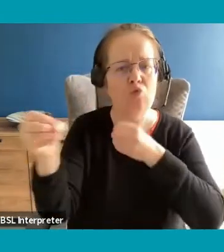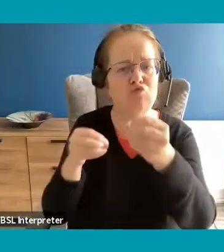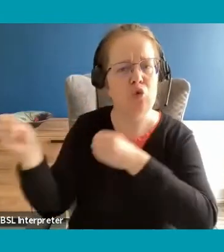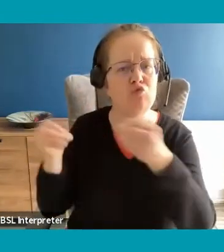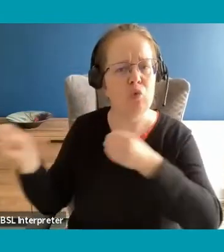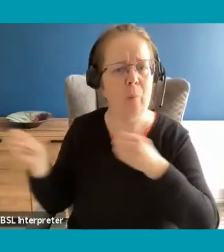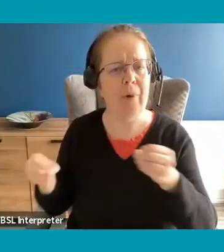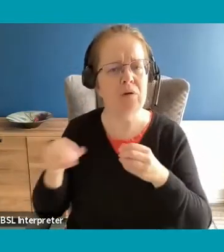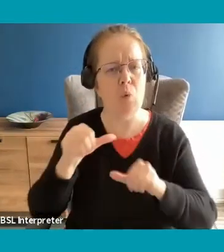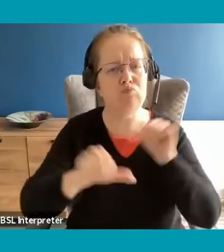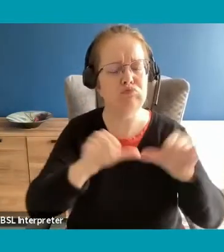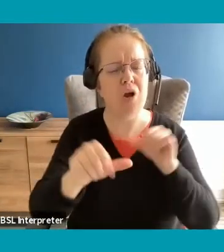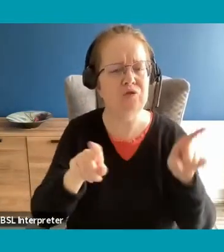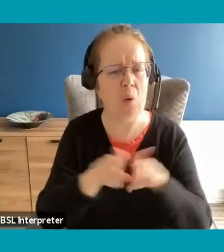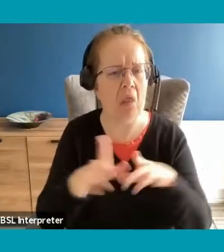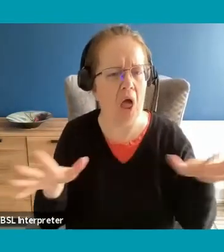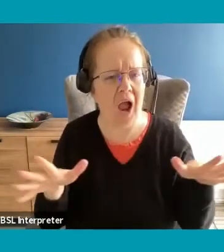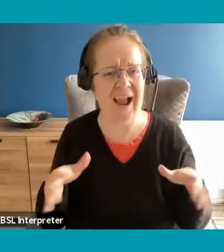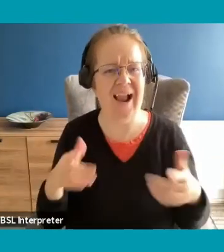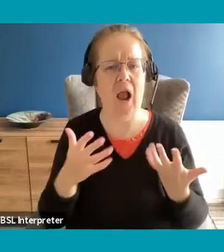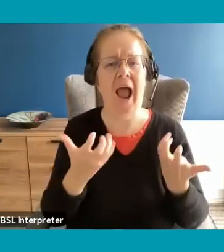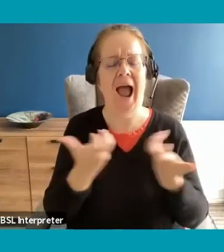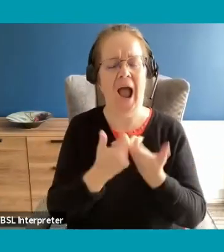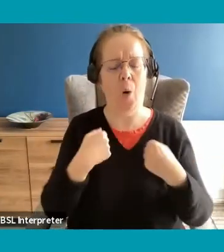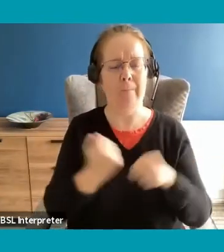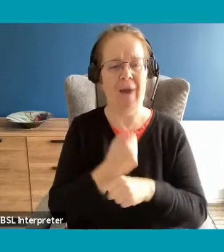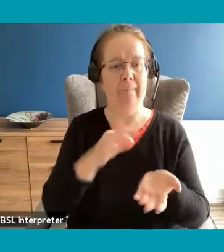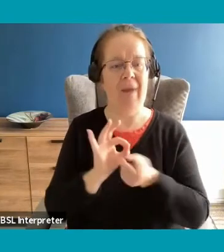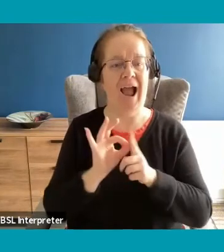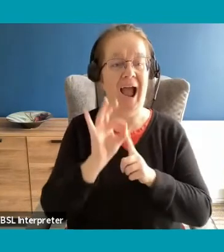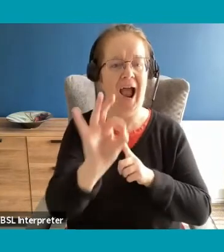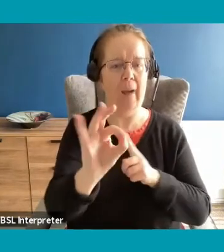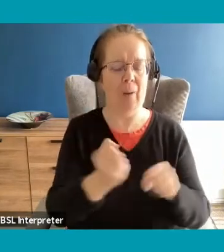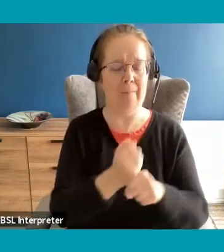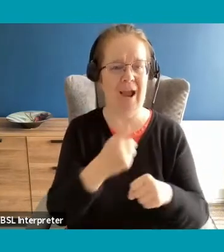how can I make my application stand out? This is going to go across to Katie.